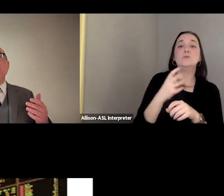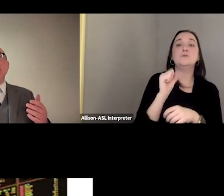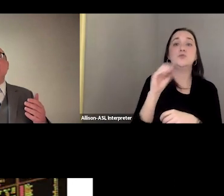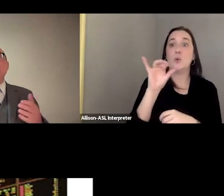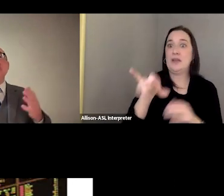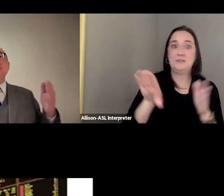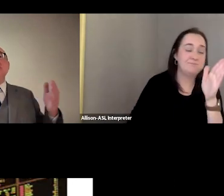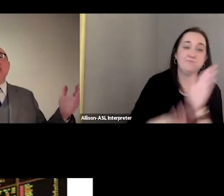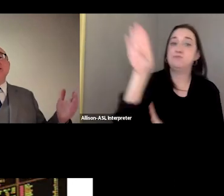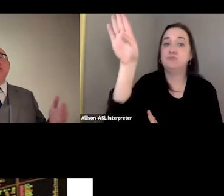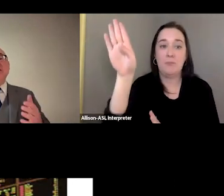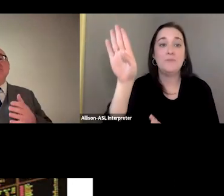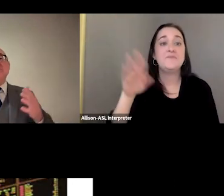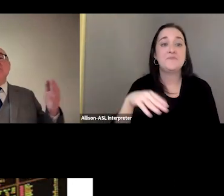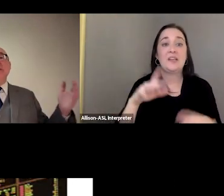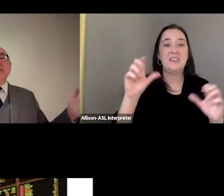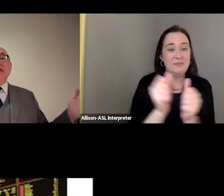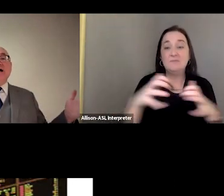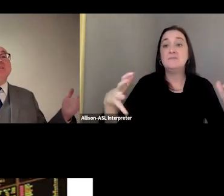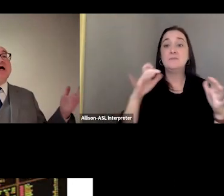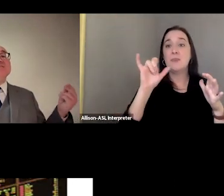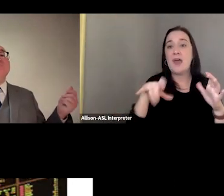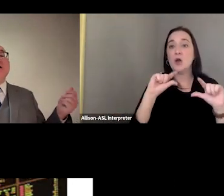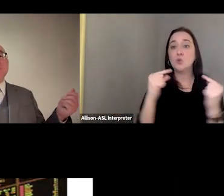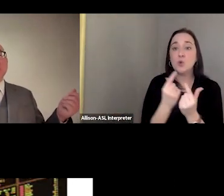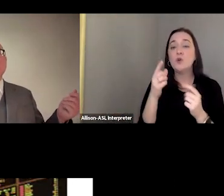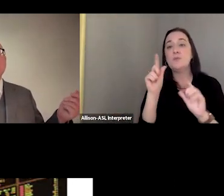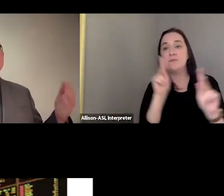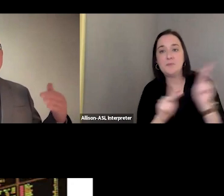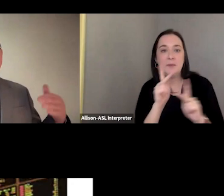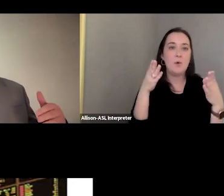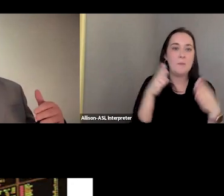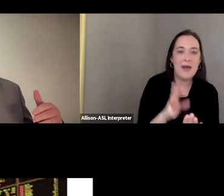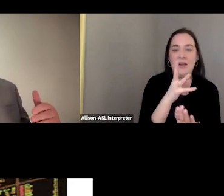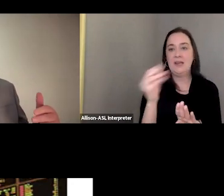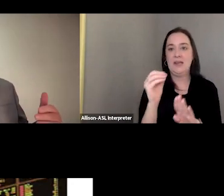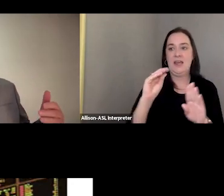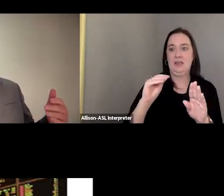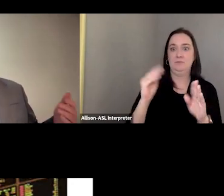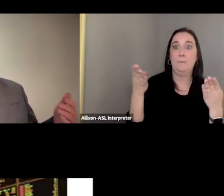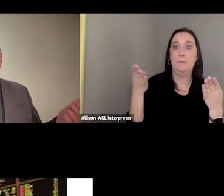So a quickly expanding very, lots of money being involved in sports betting. The,